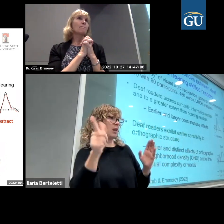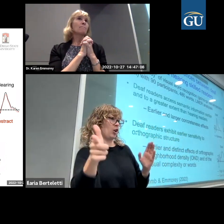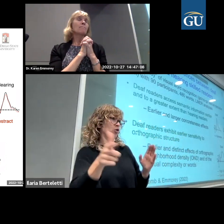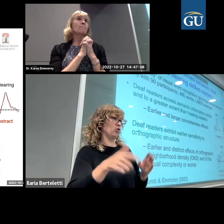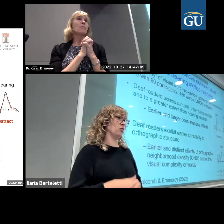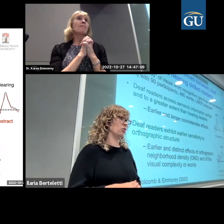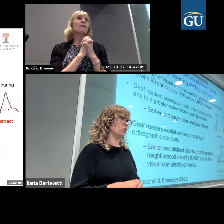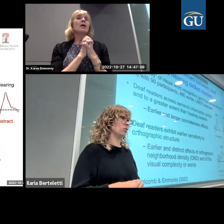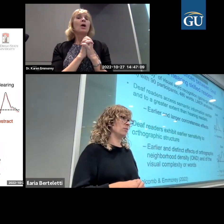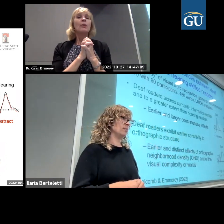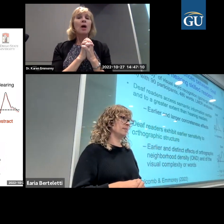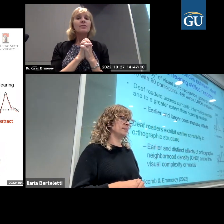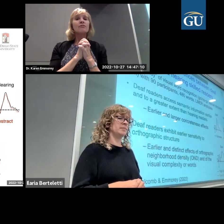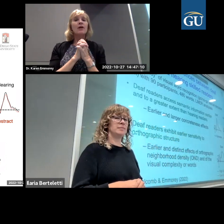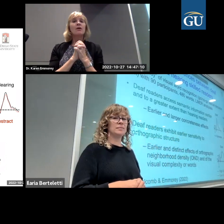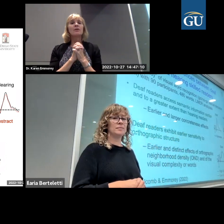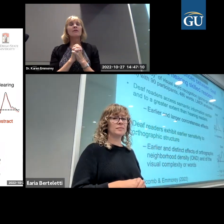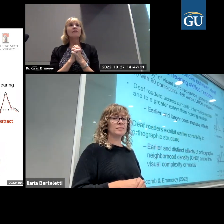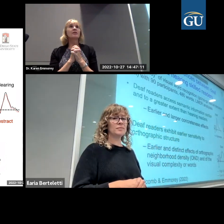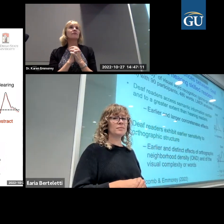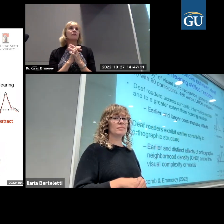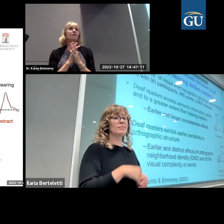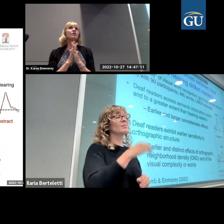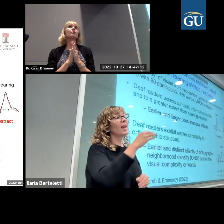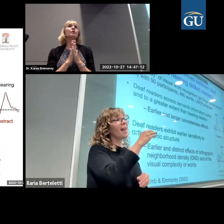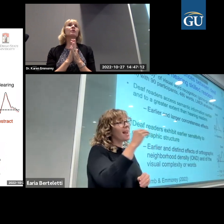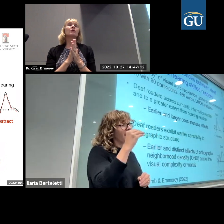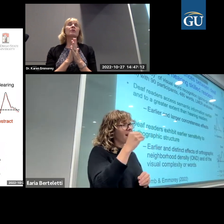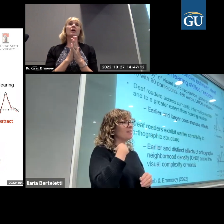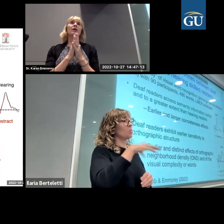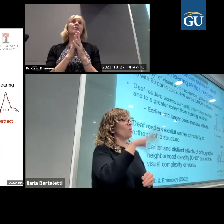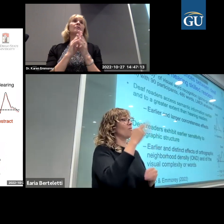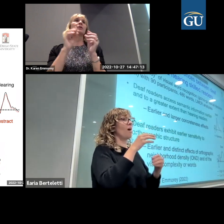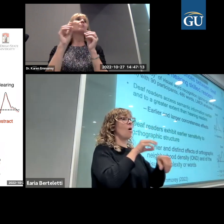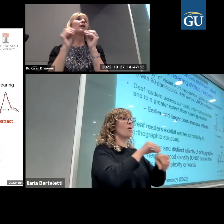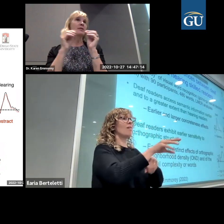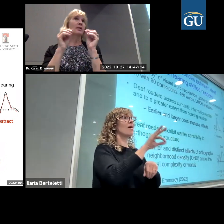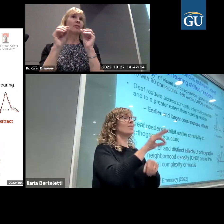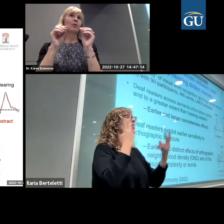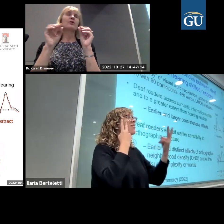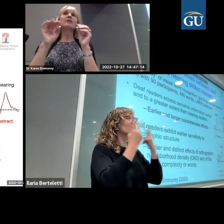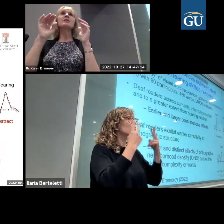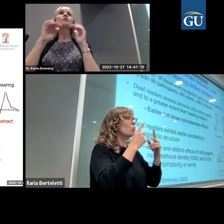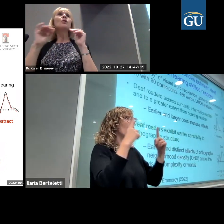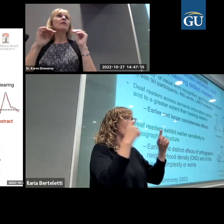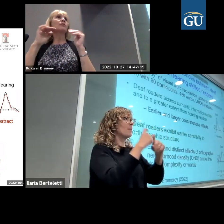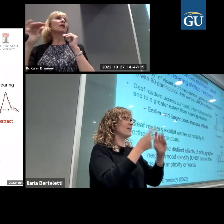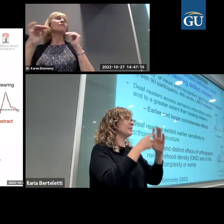Complexity was defined by basically how many angles, how many um curves or angles were in a letter. Um,